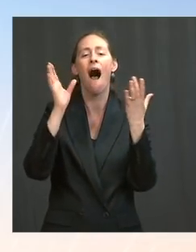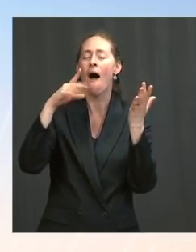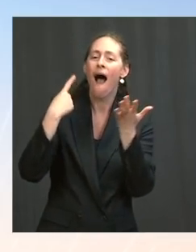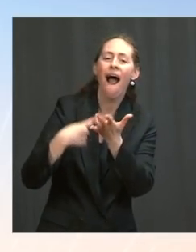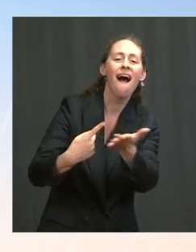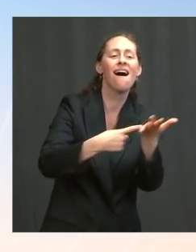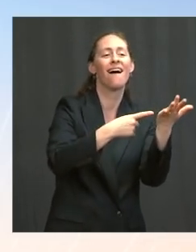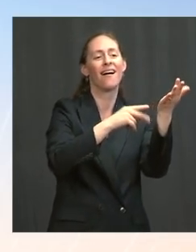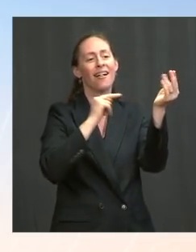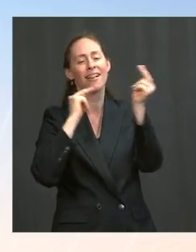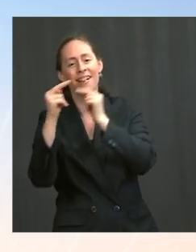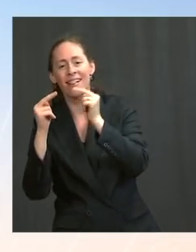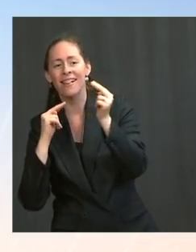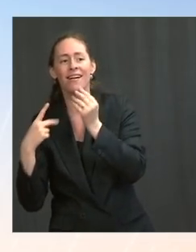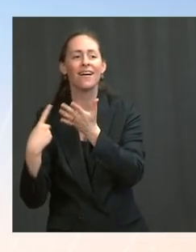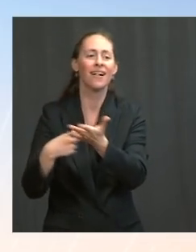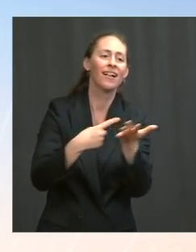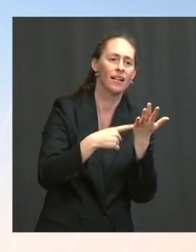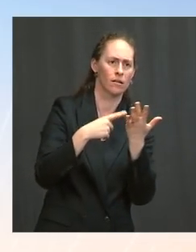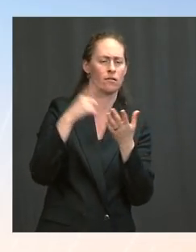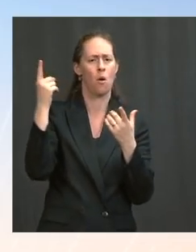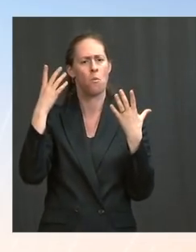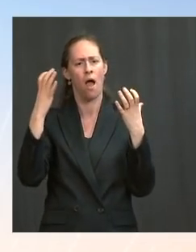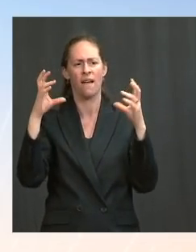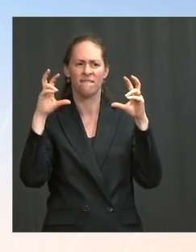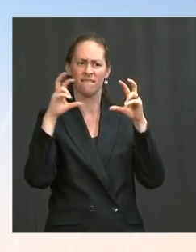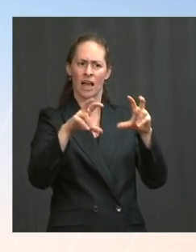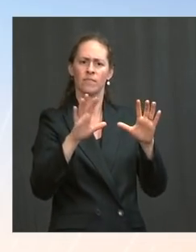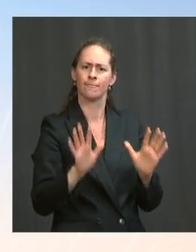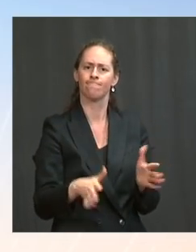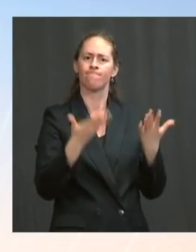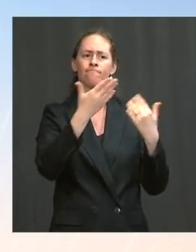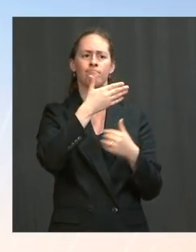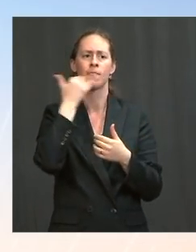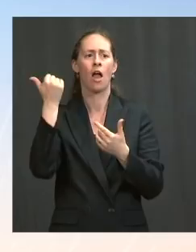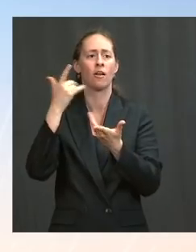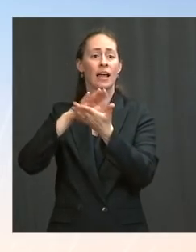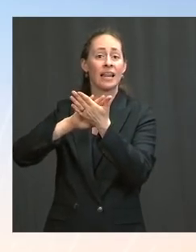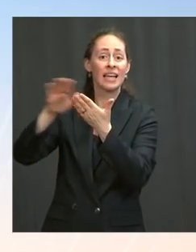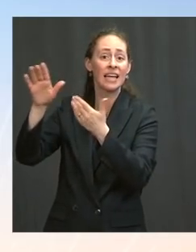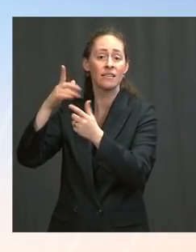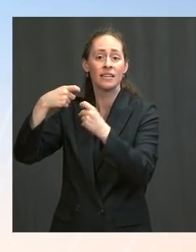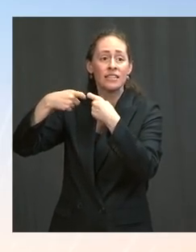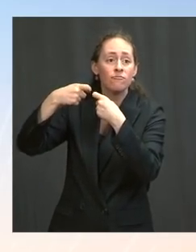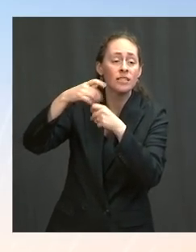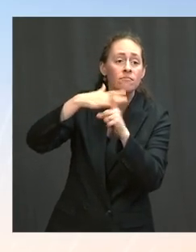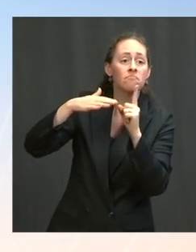to see an investment in clean energy tax credits, something that would certainly be an additional step forward.